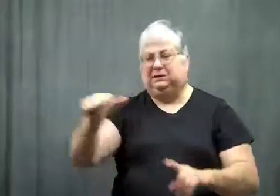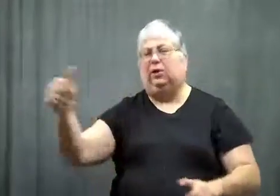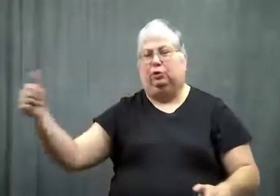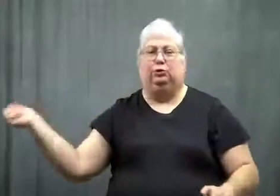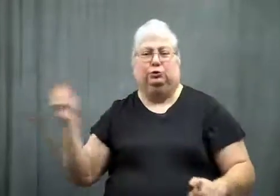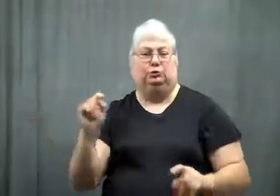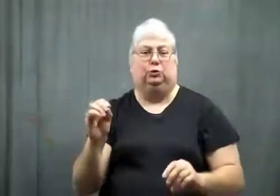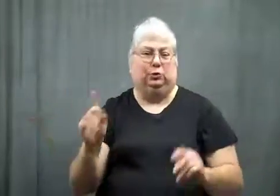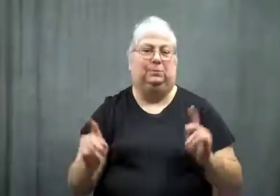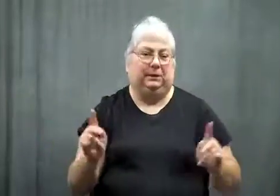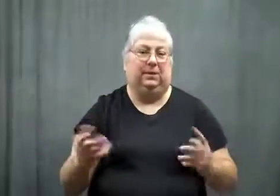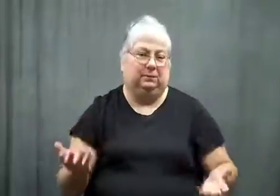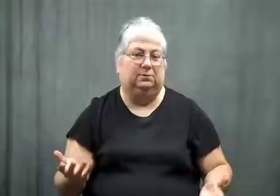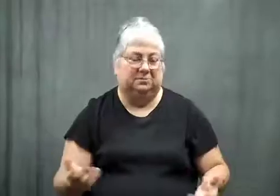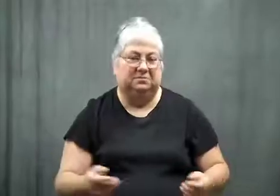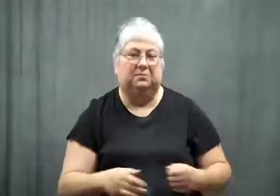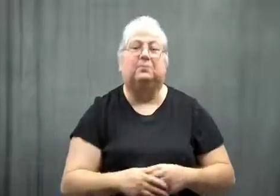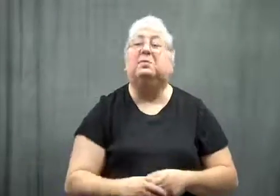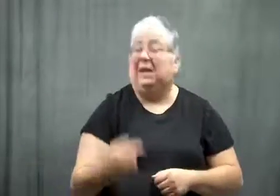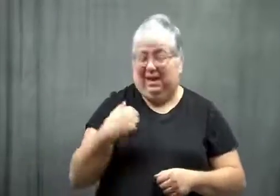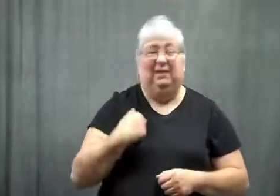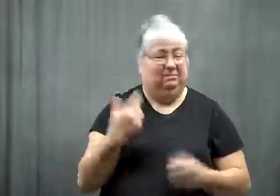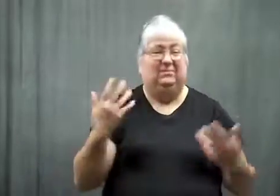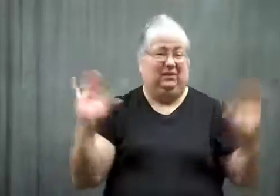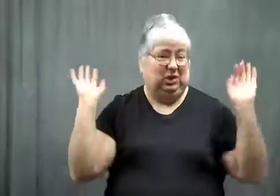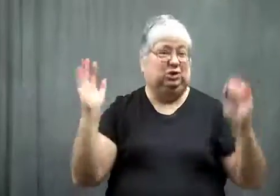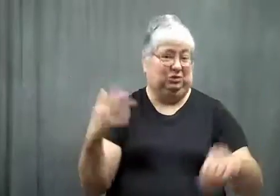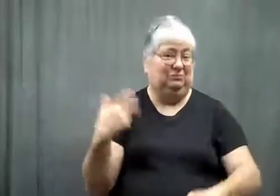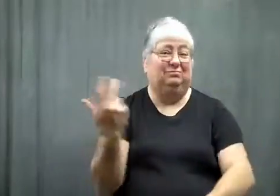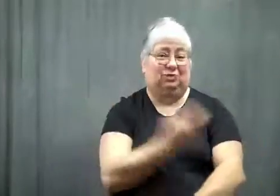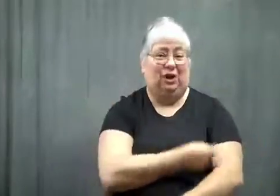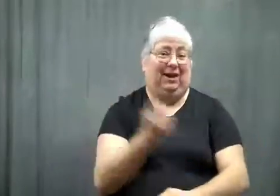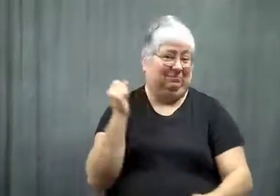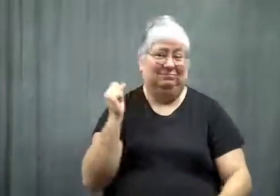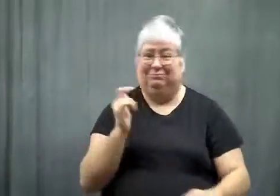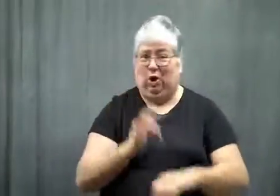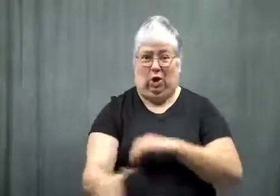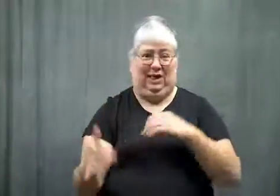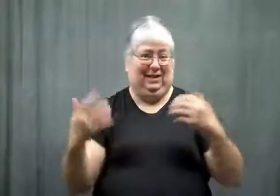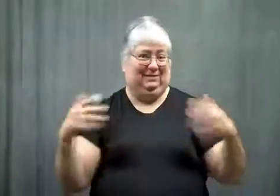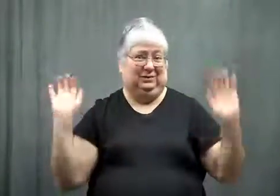Of course, others should get it too.